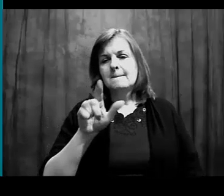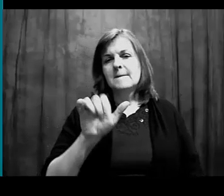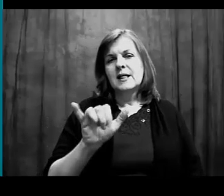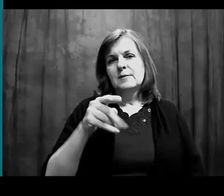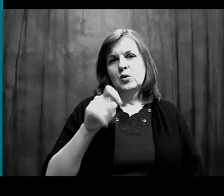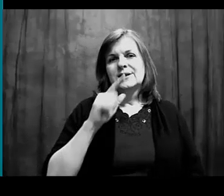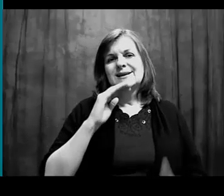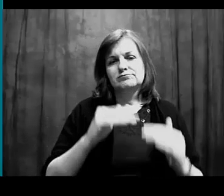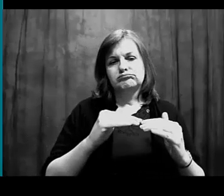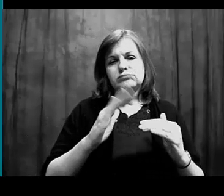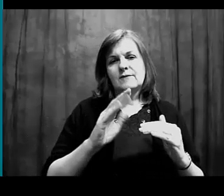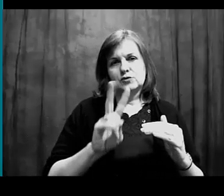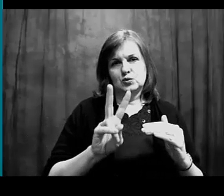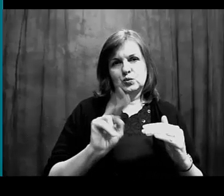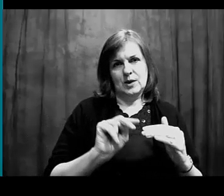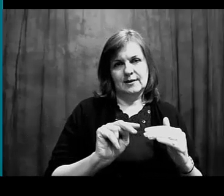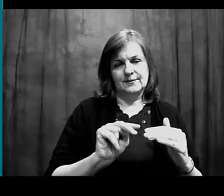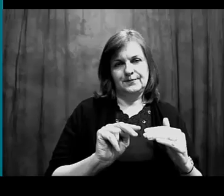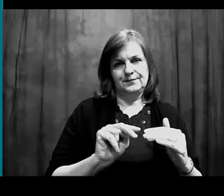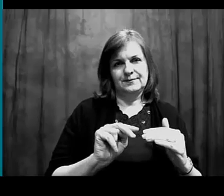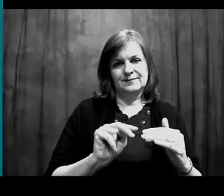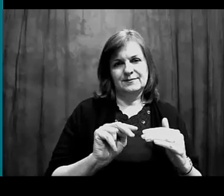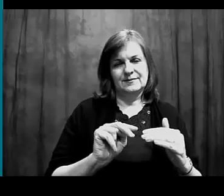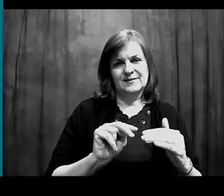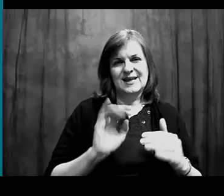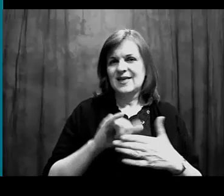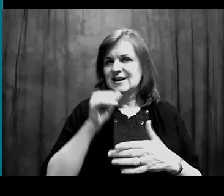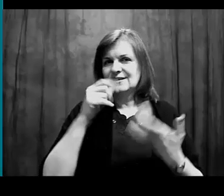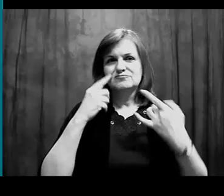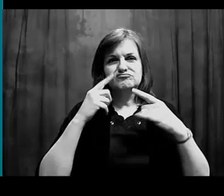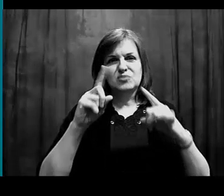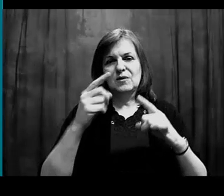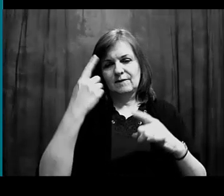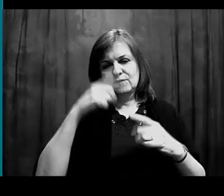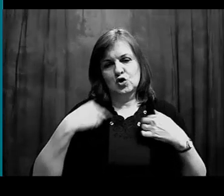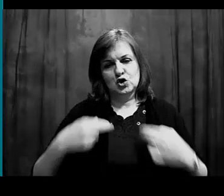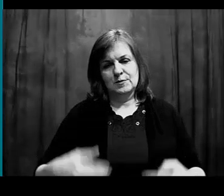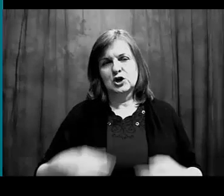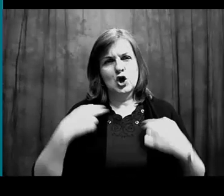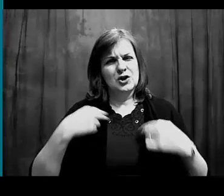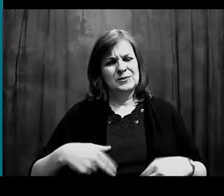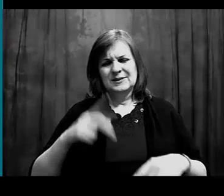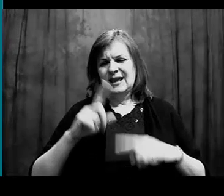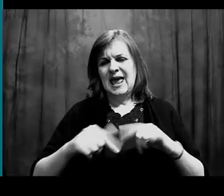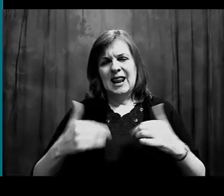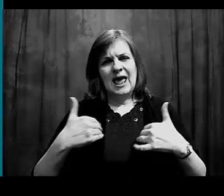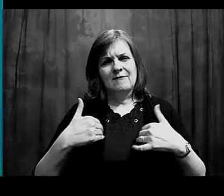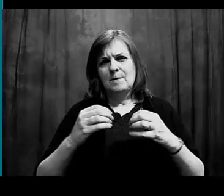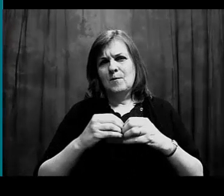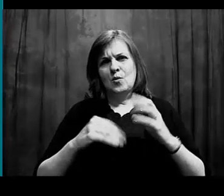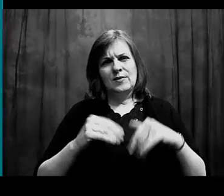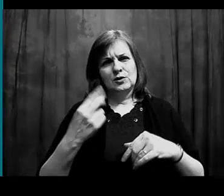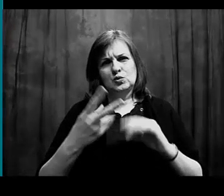you are 2N polyploidy is anything more than 2N. In you this does not work we can't have